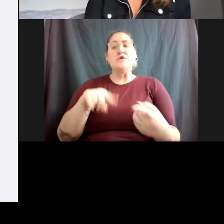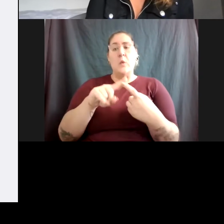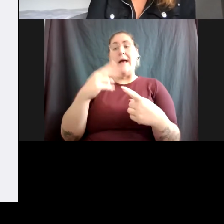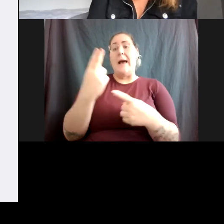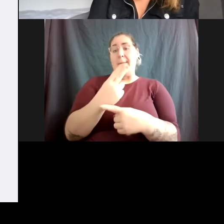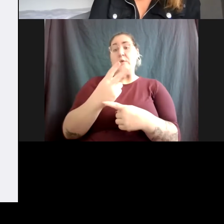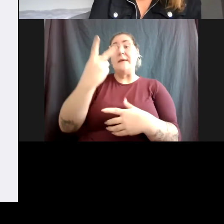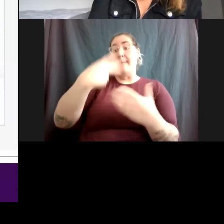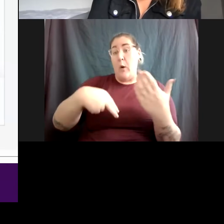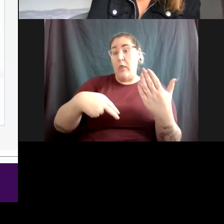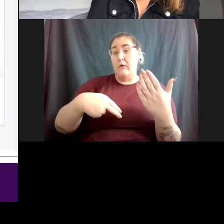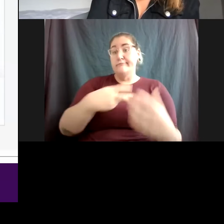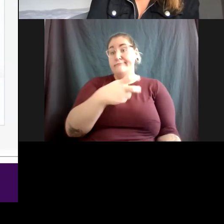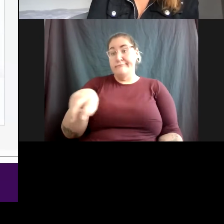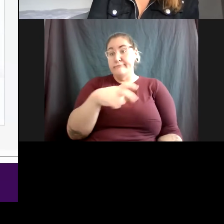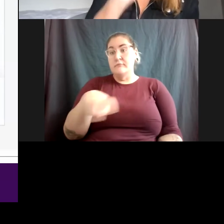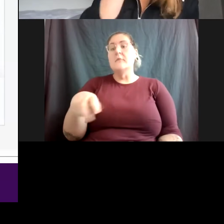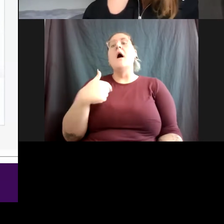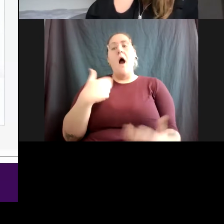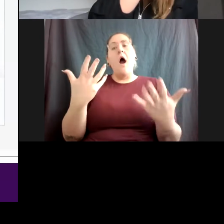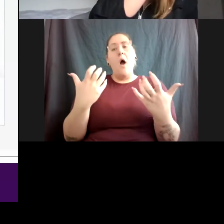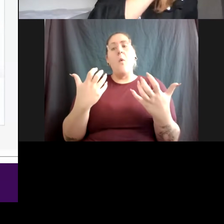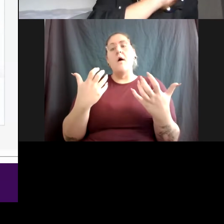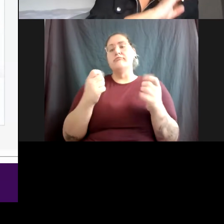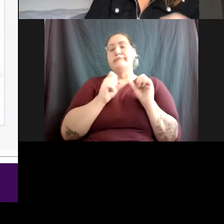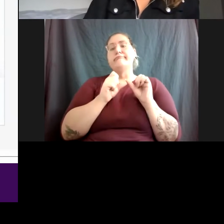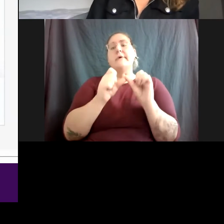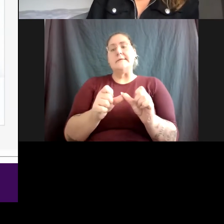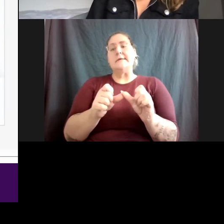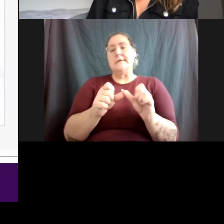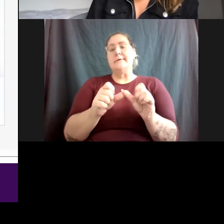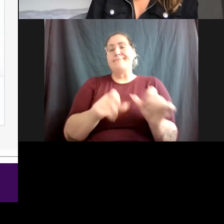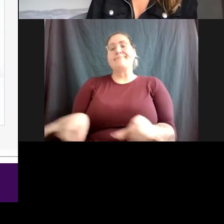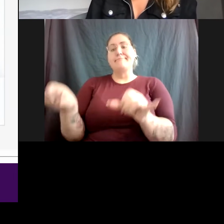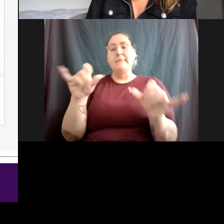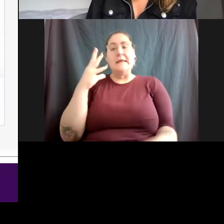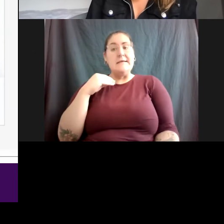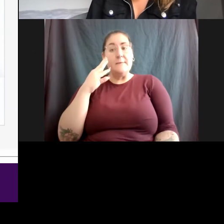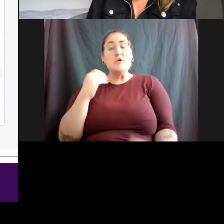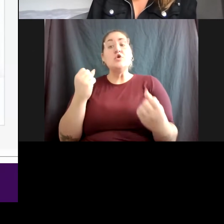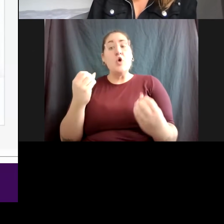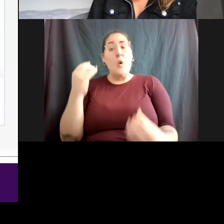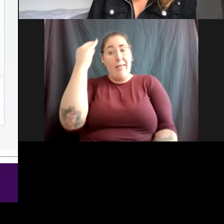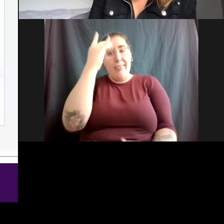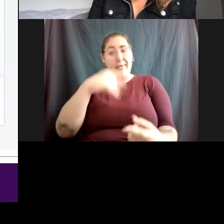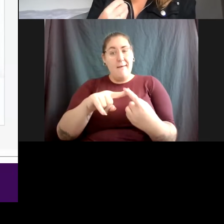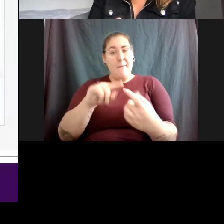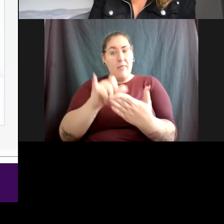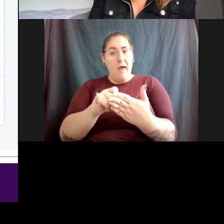the mouse. So, thinking about those scenarios, let's look at a couple of examples. Just as